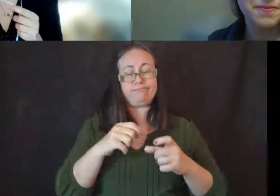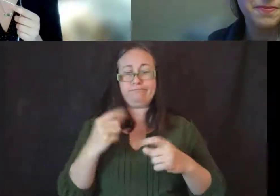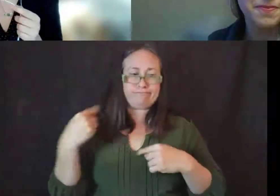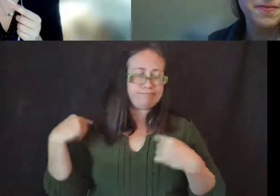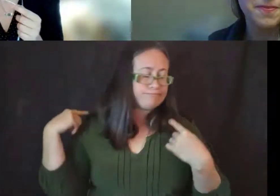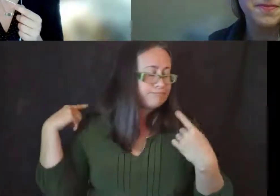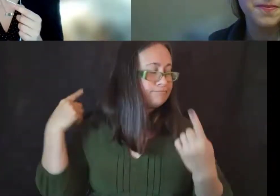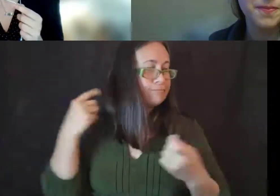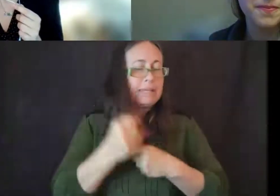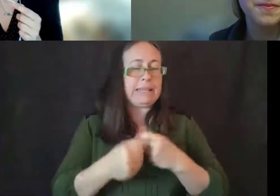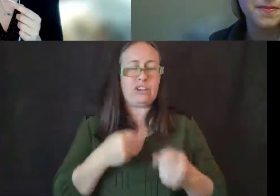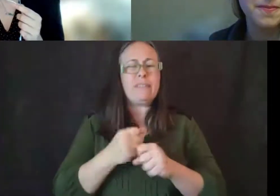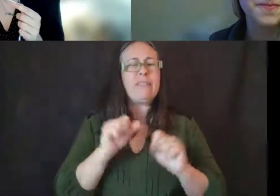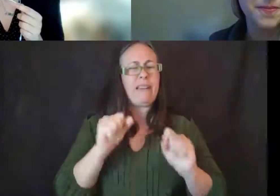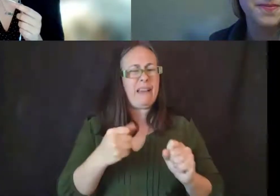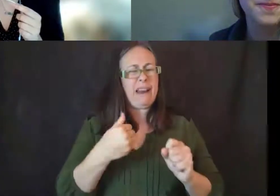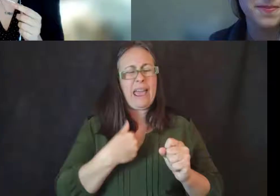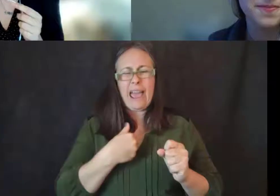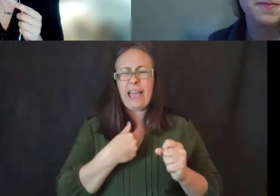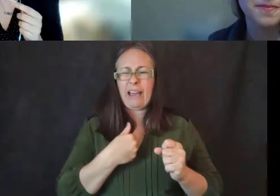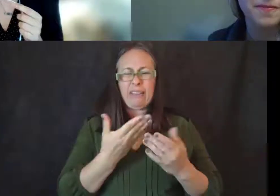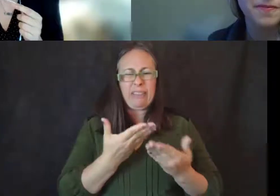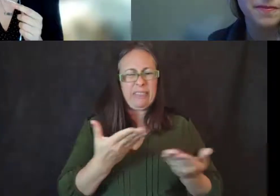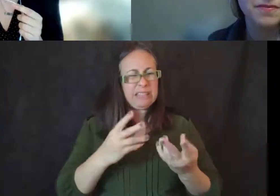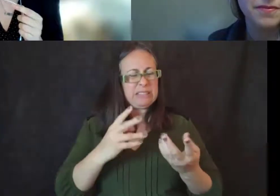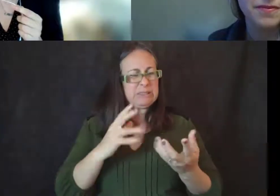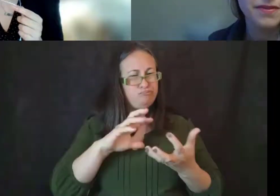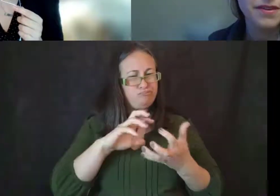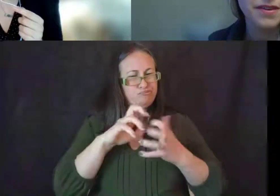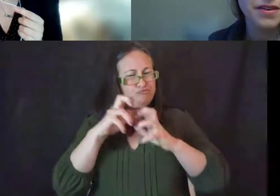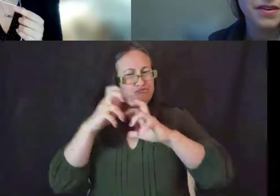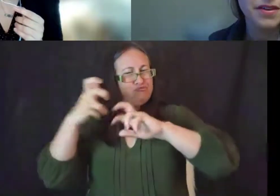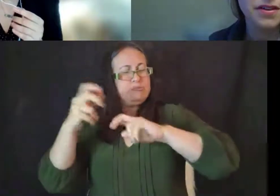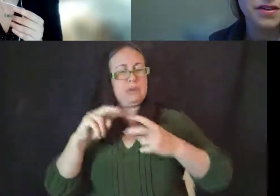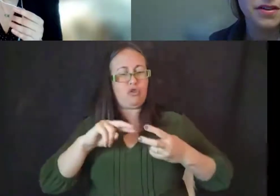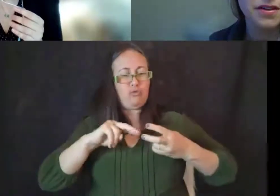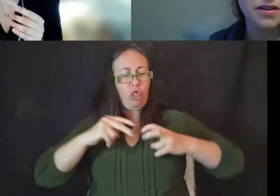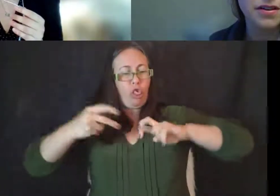funky things happening, chromosomal irregularities. So I feel like … So at that point,